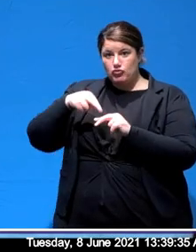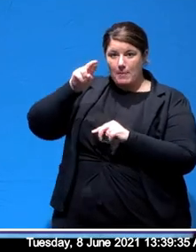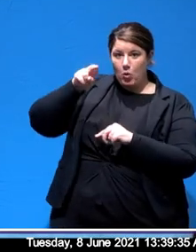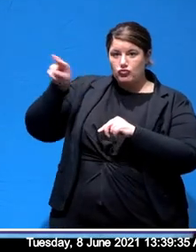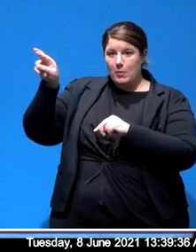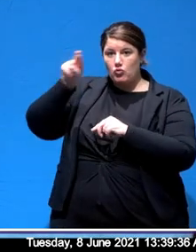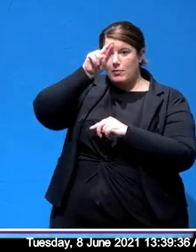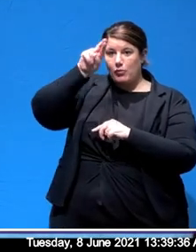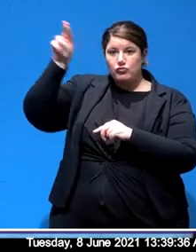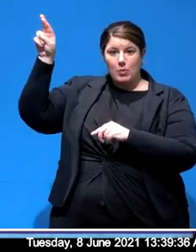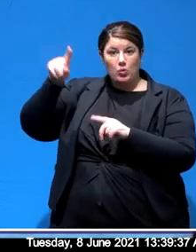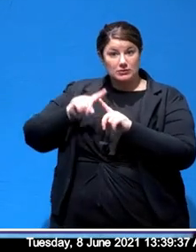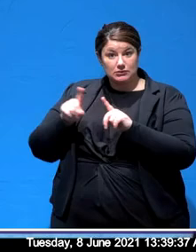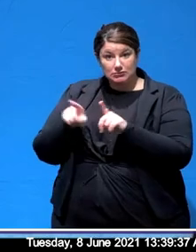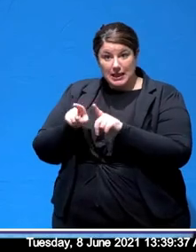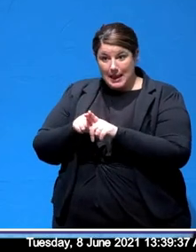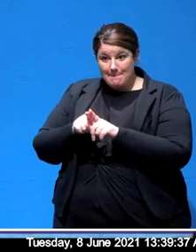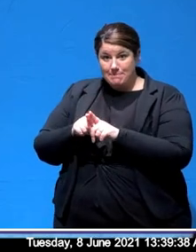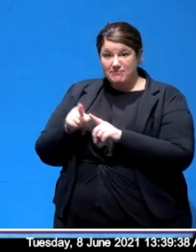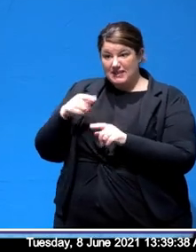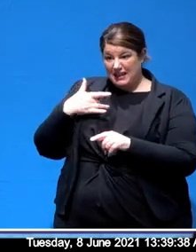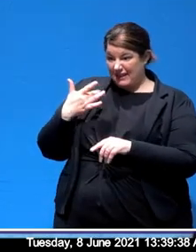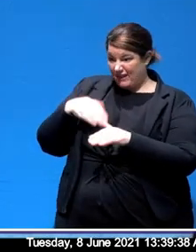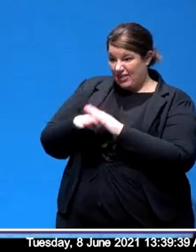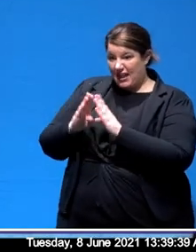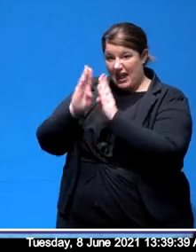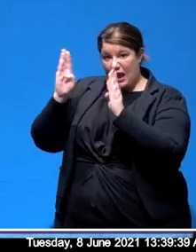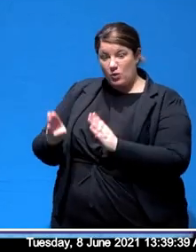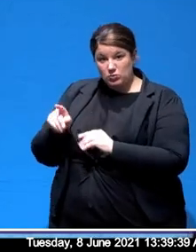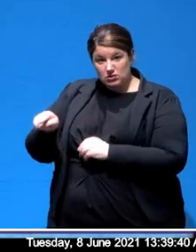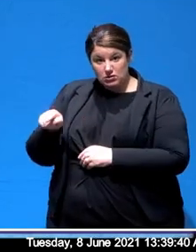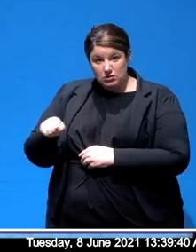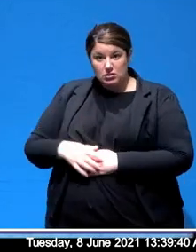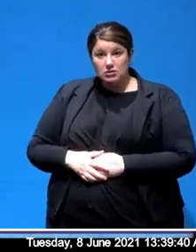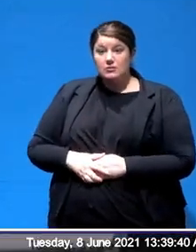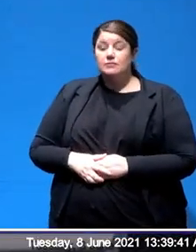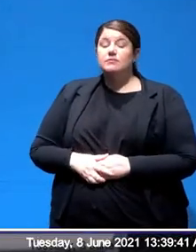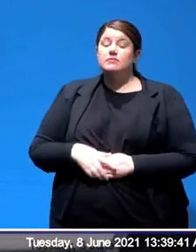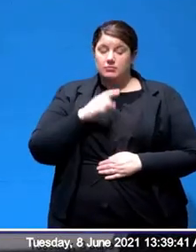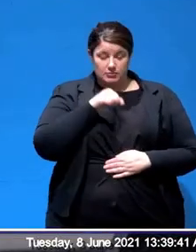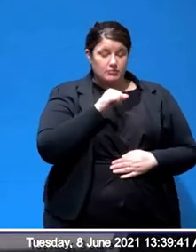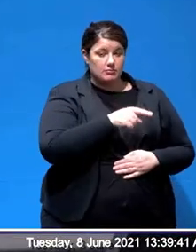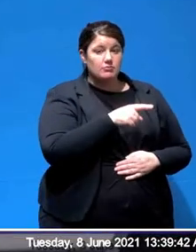There were disability support officers living in the house; is that right? At the time, yes, there was an accommodation ---